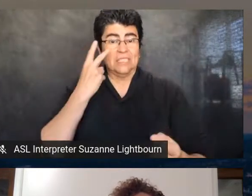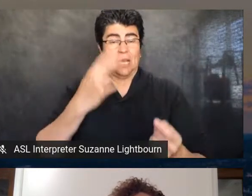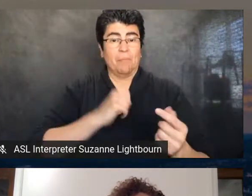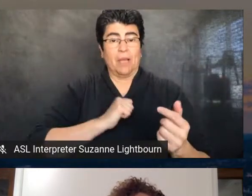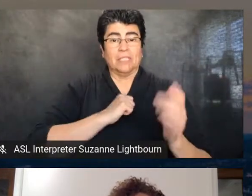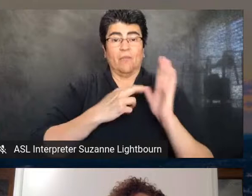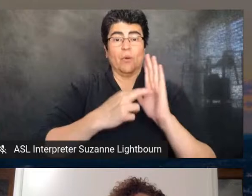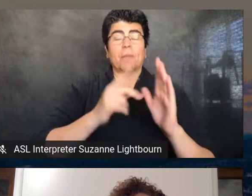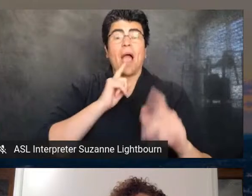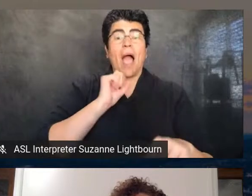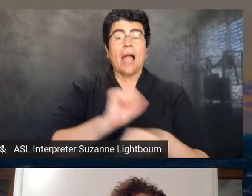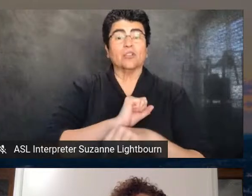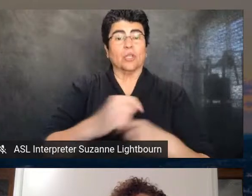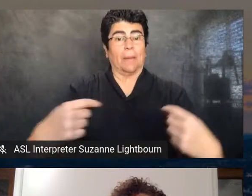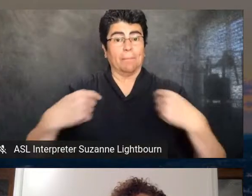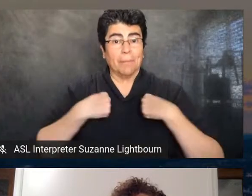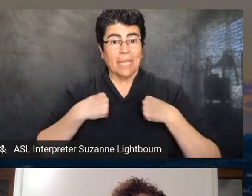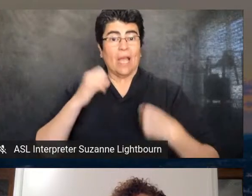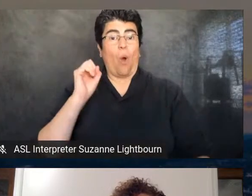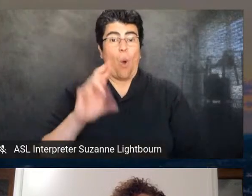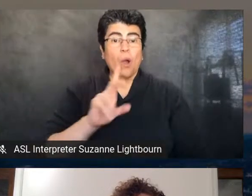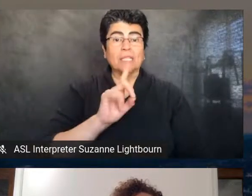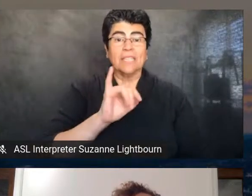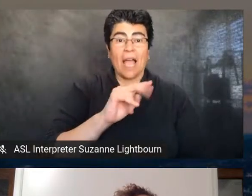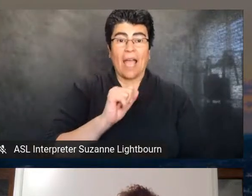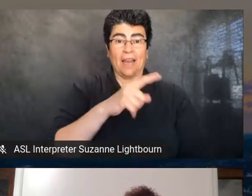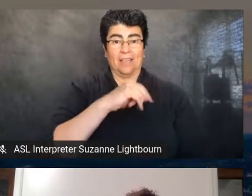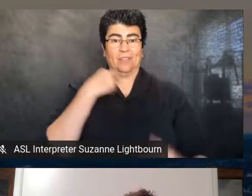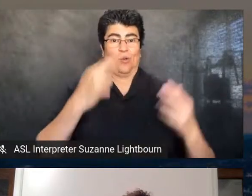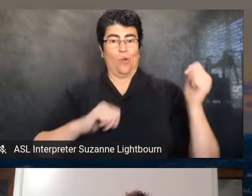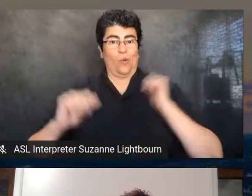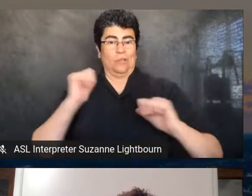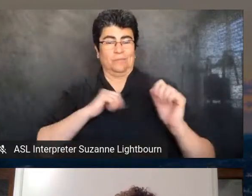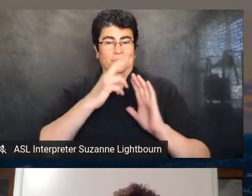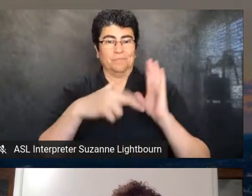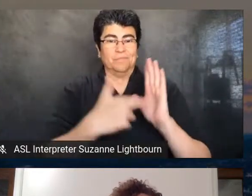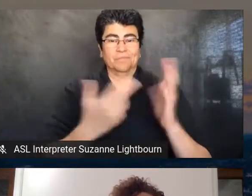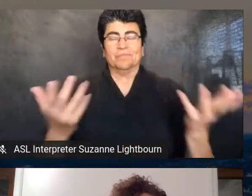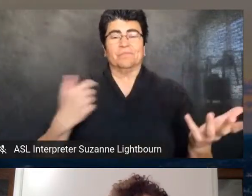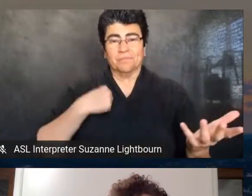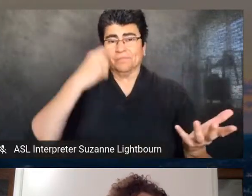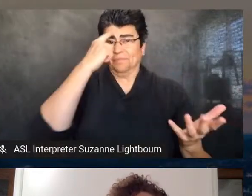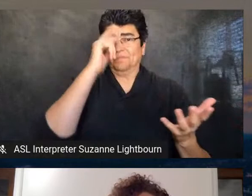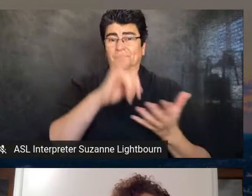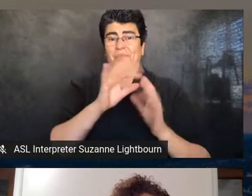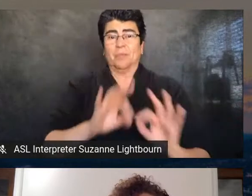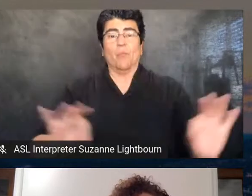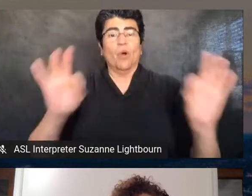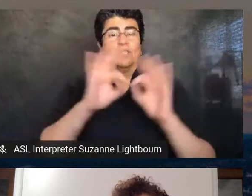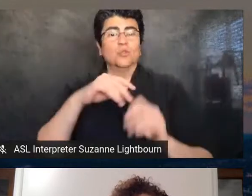was actually me or Diana doing it, so I think those are important to tell those stories, and not only that,